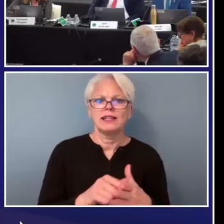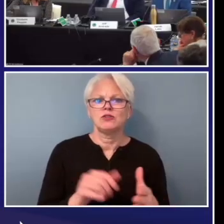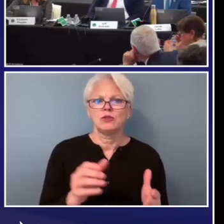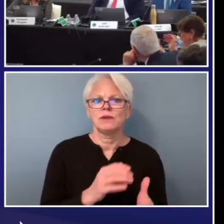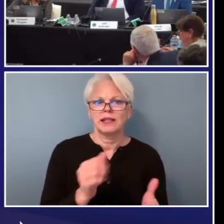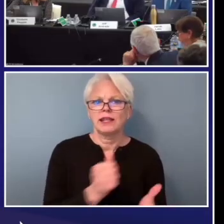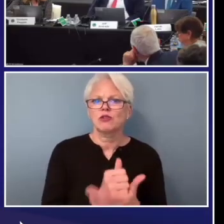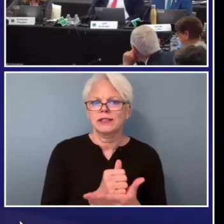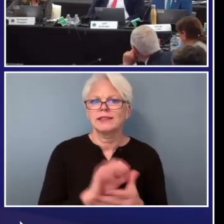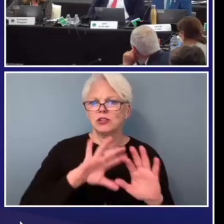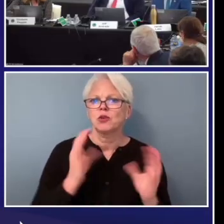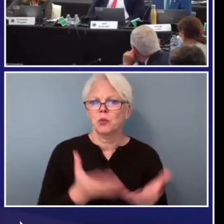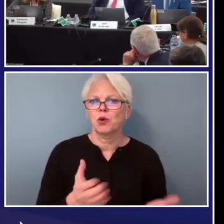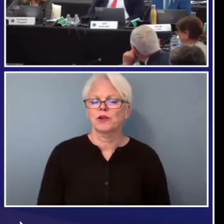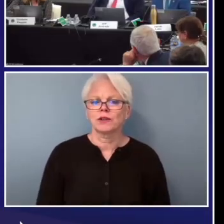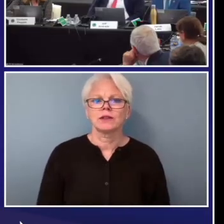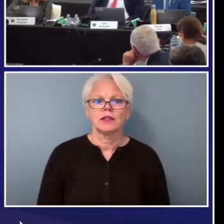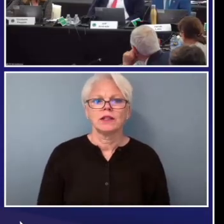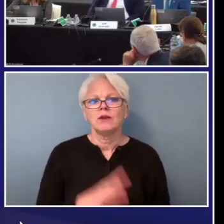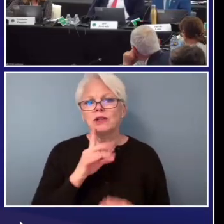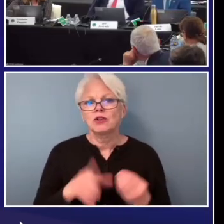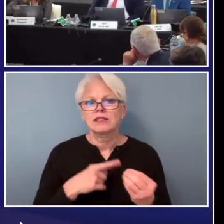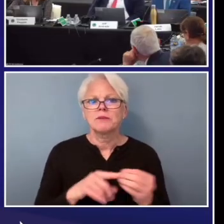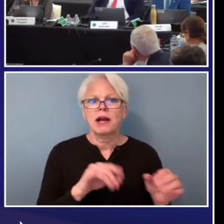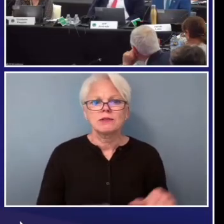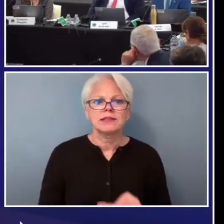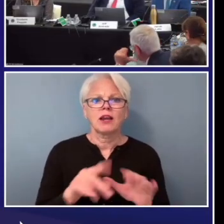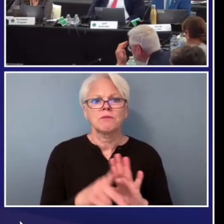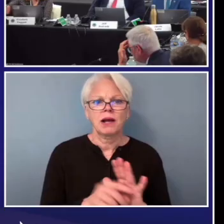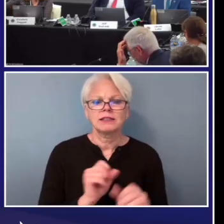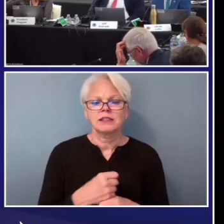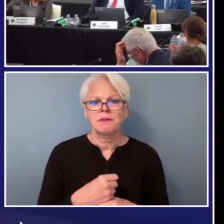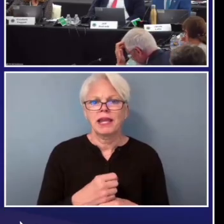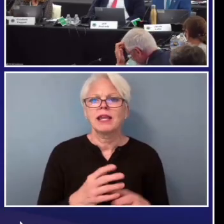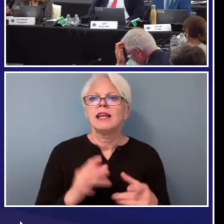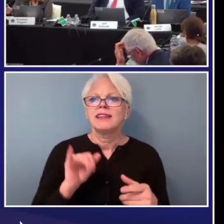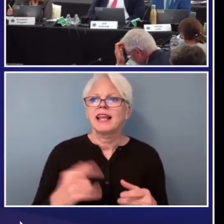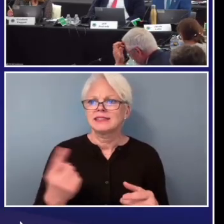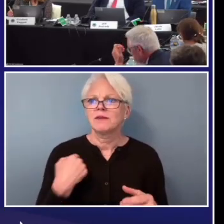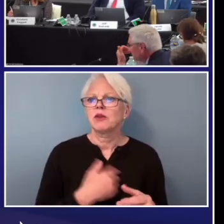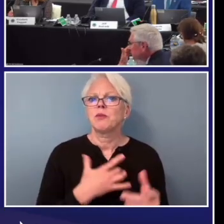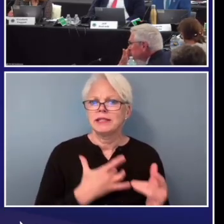Um, specifically the part where it talks about the standards and policy making bodies that's very much something that we would typically see or expect to